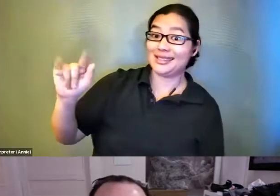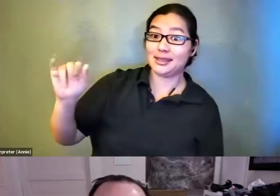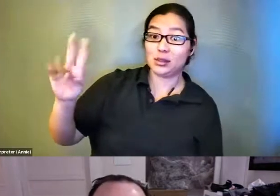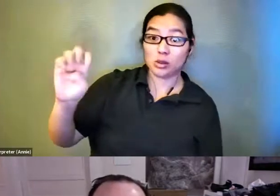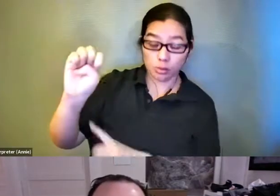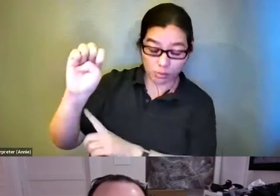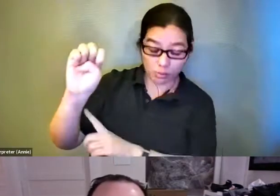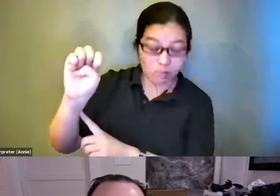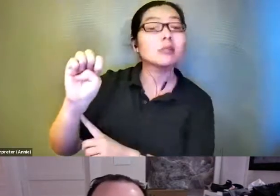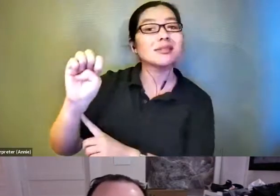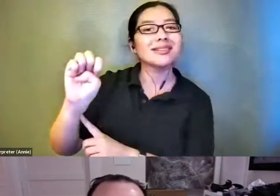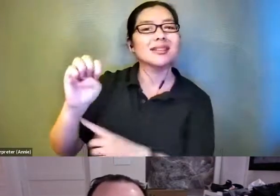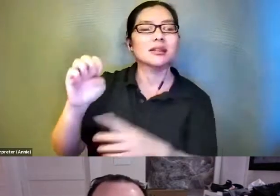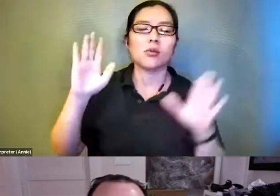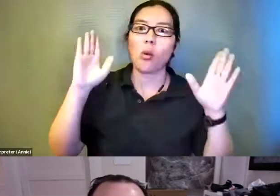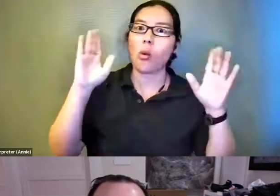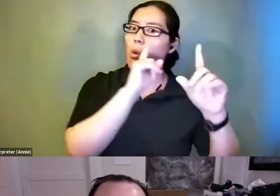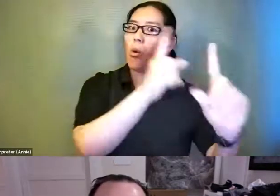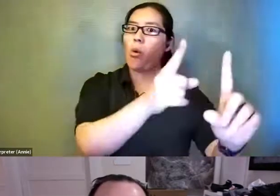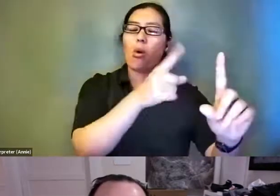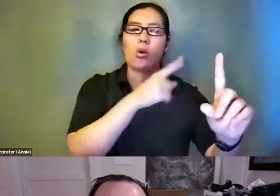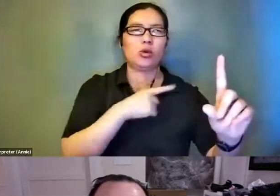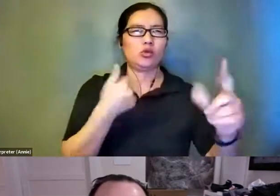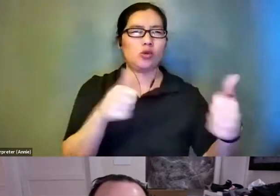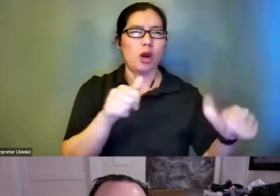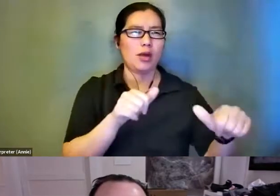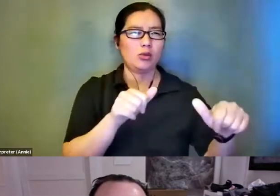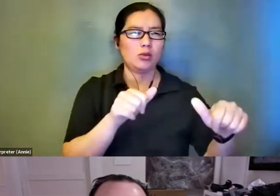we shift perceptions how we see and understand disability